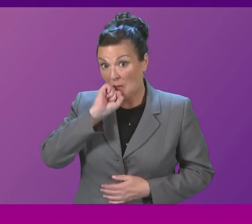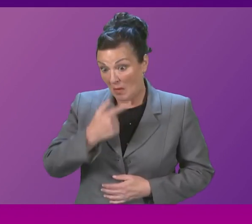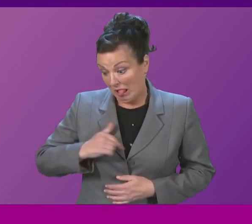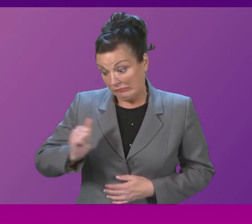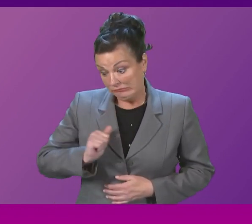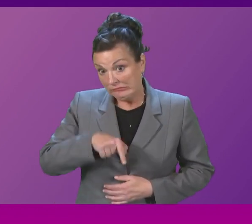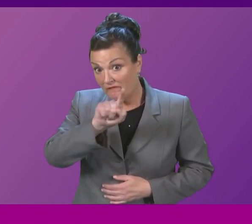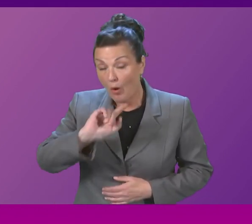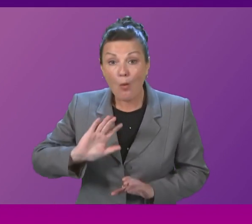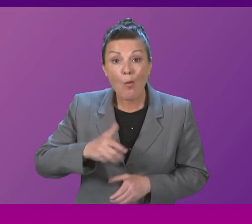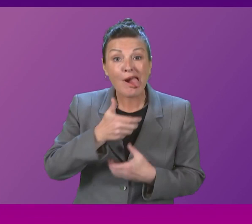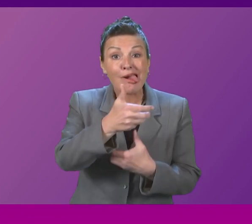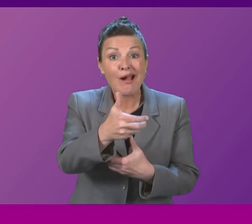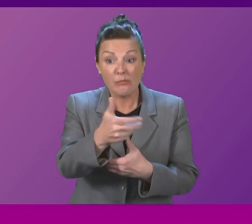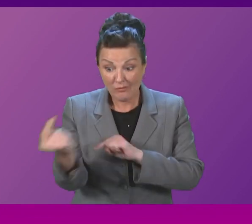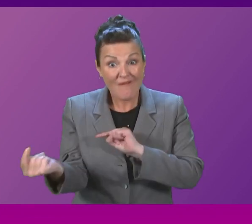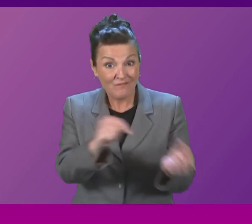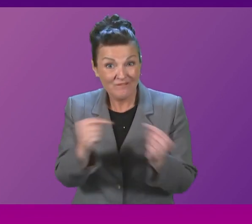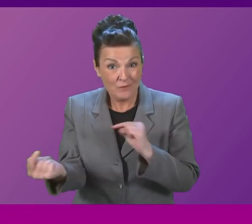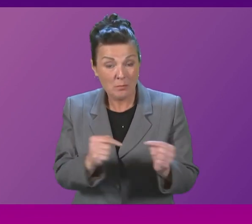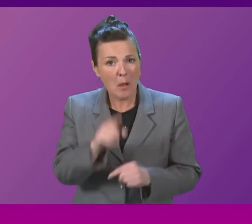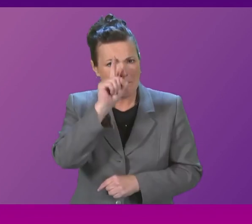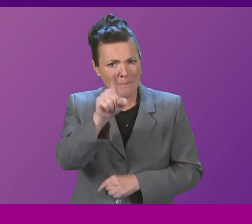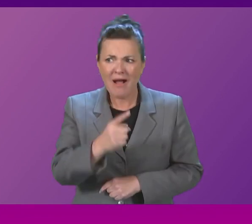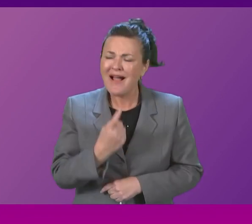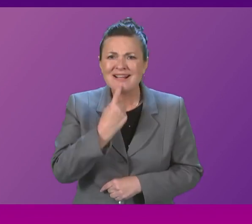football, but they will do so in a state that denies the rights of LGBT+ people, suppresses